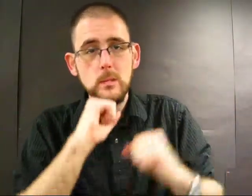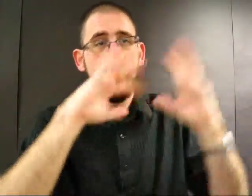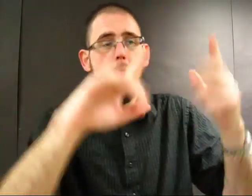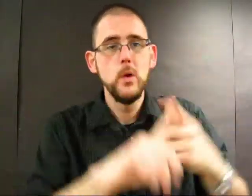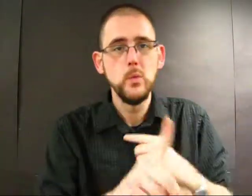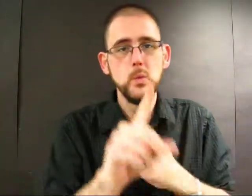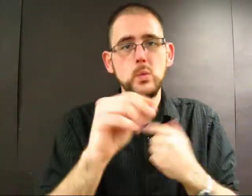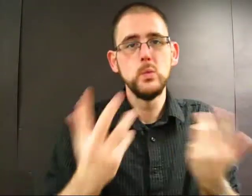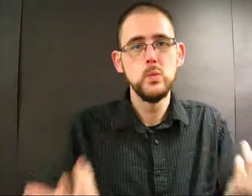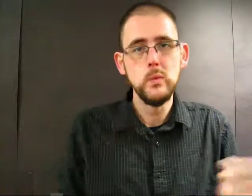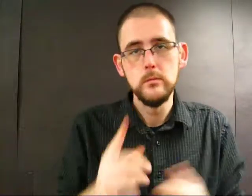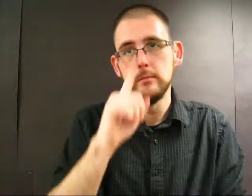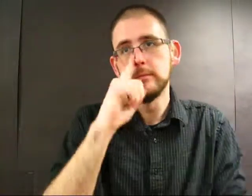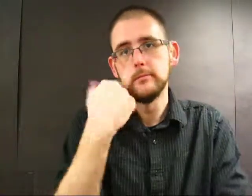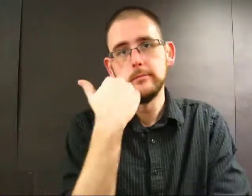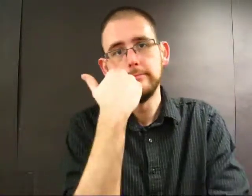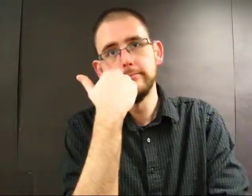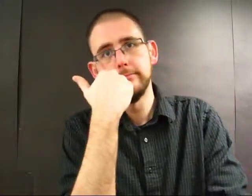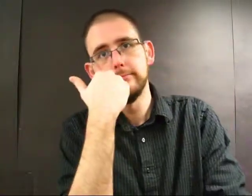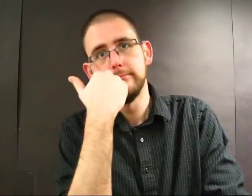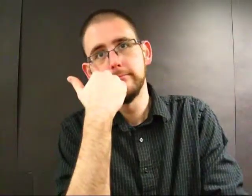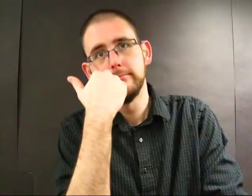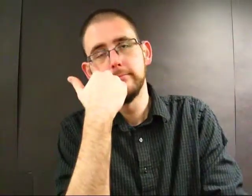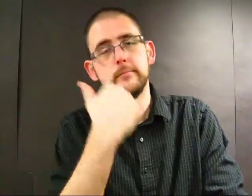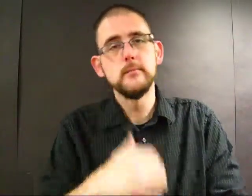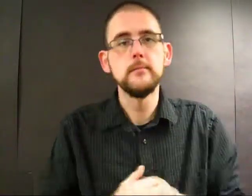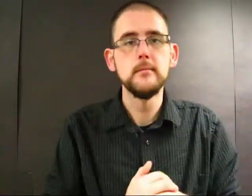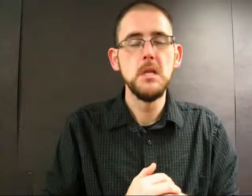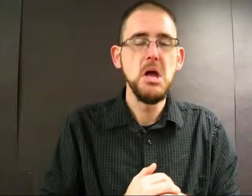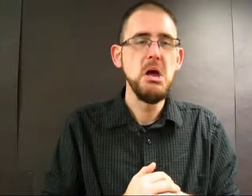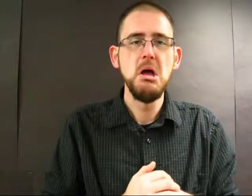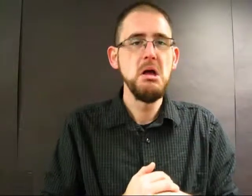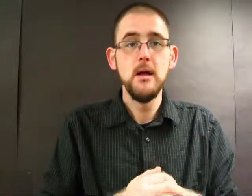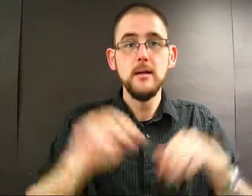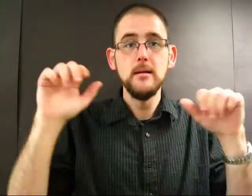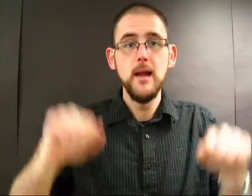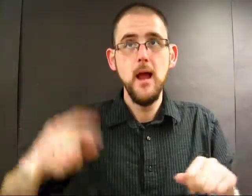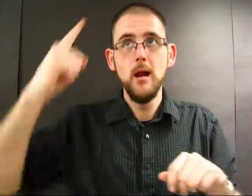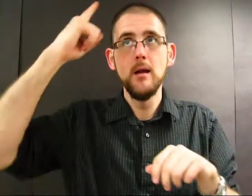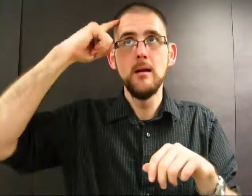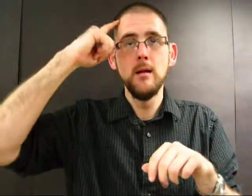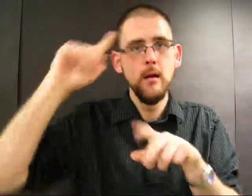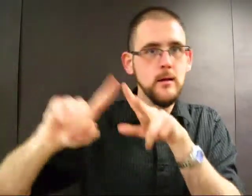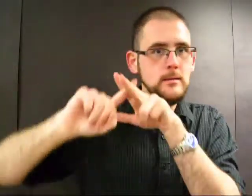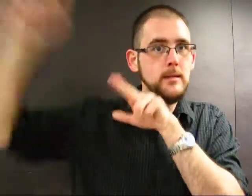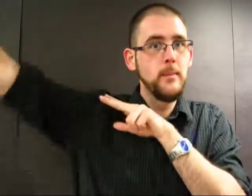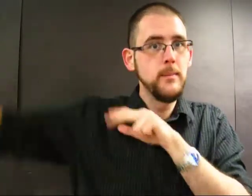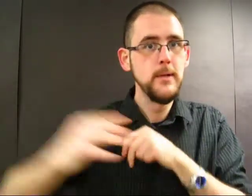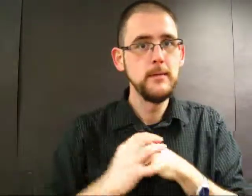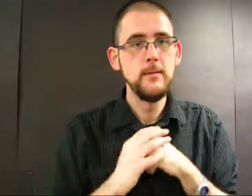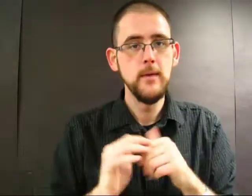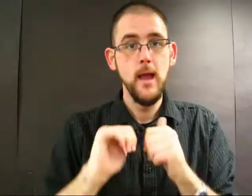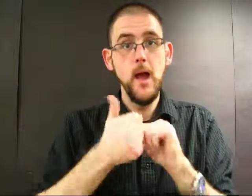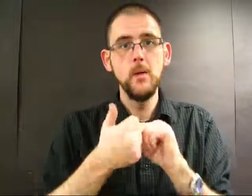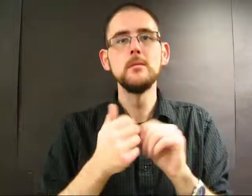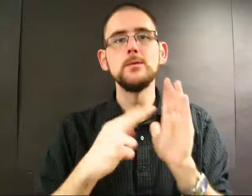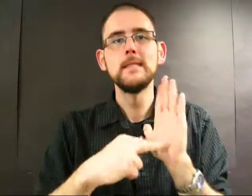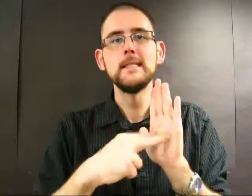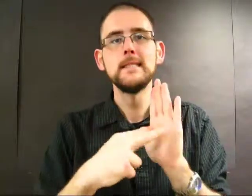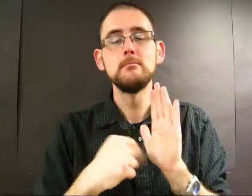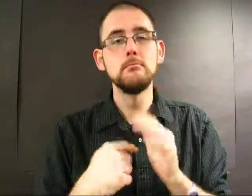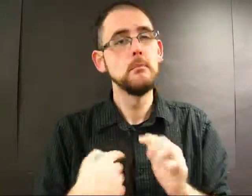with nothing to do at home. But they can escape by reading!